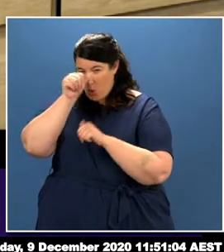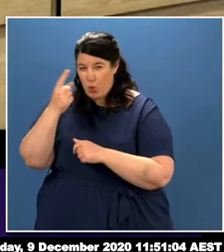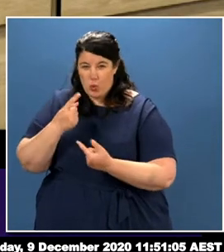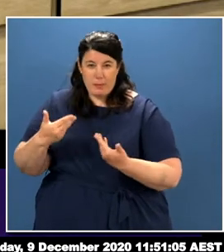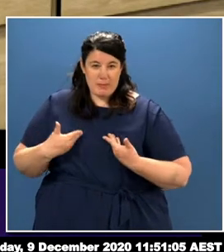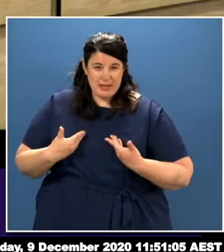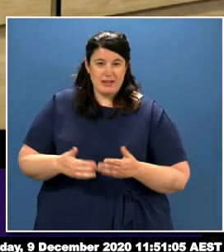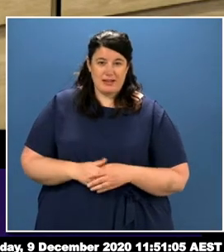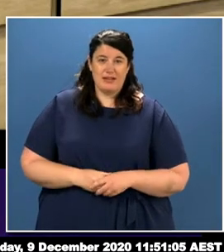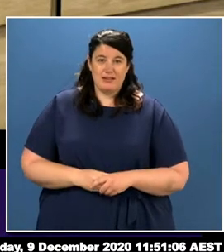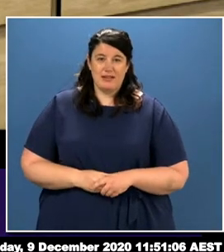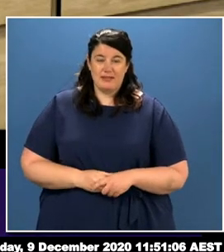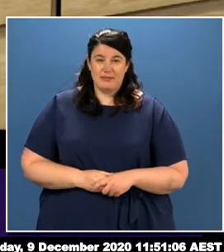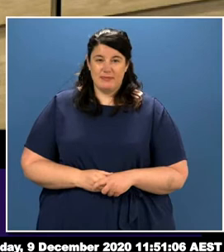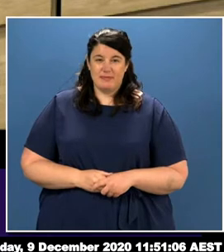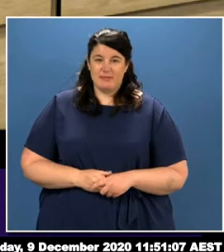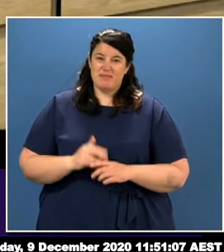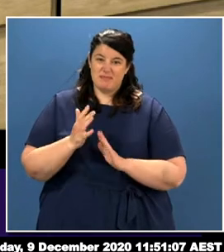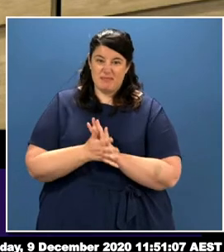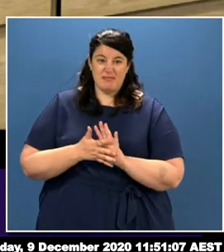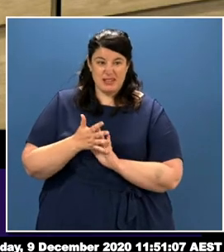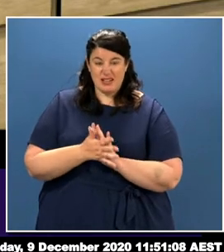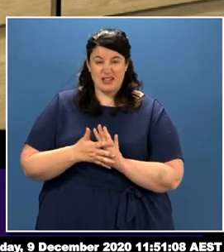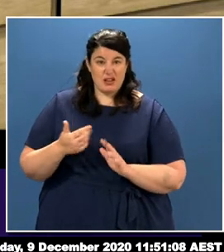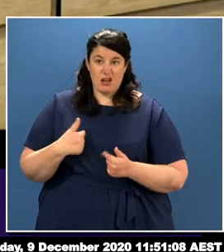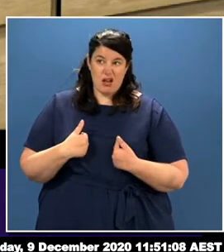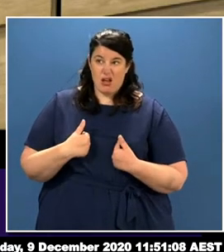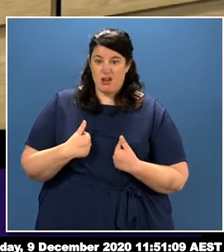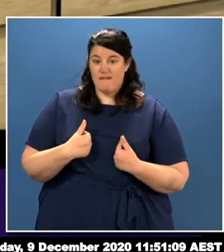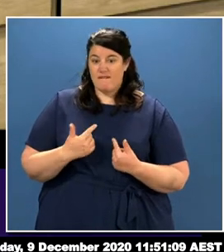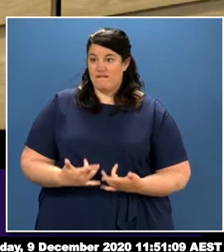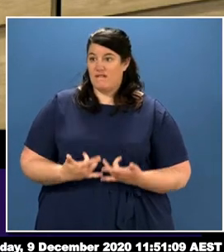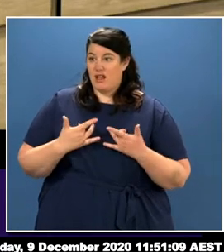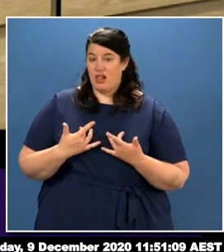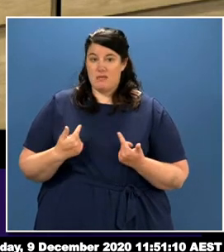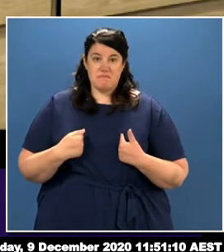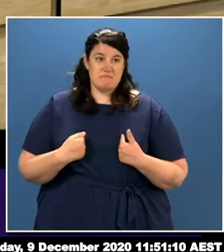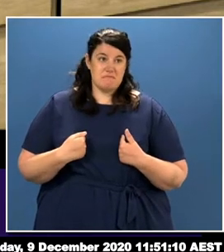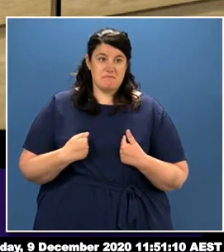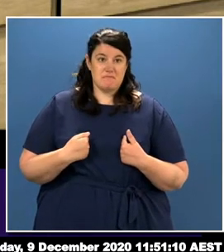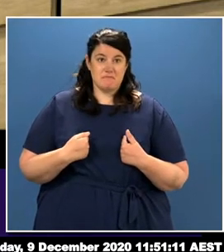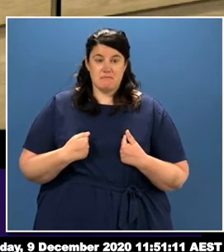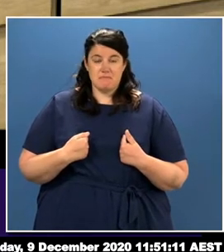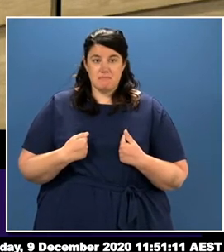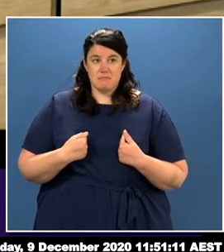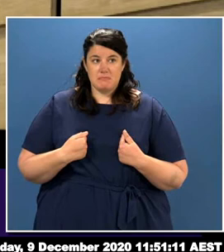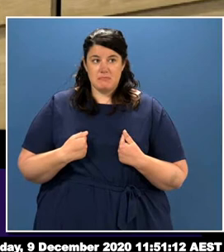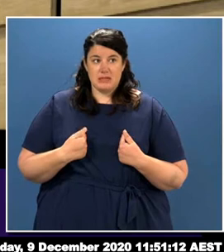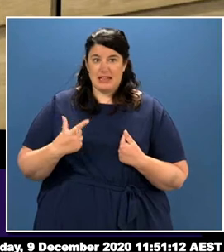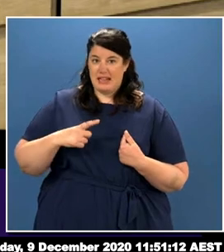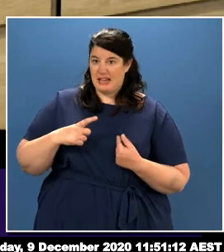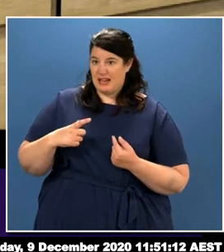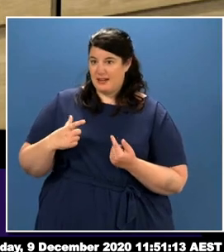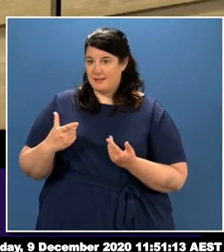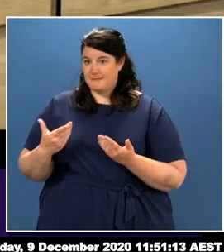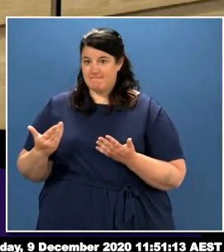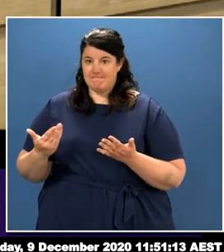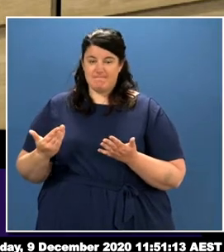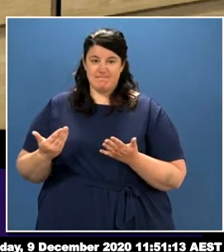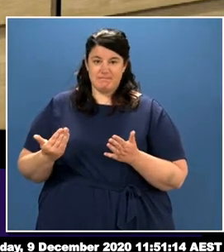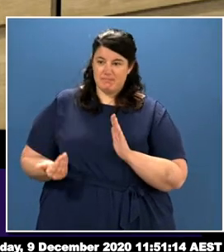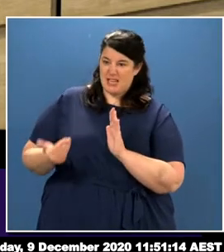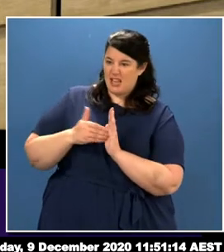So I didn't see the need to request that assistance.